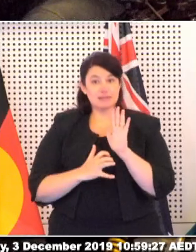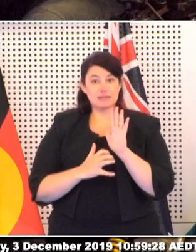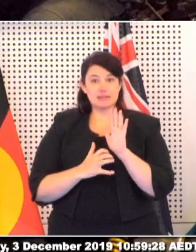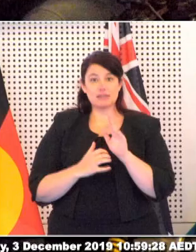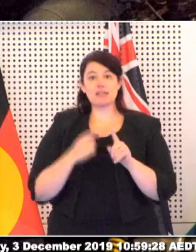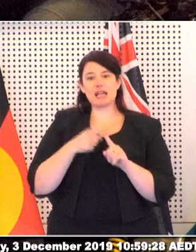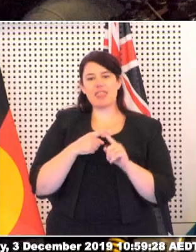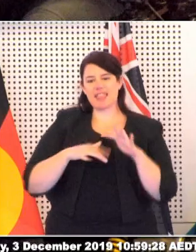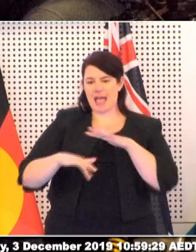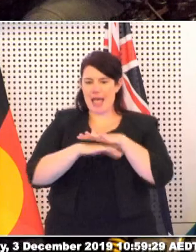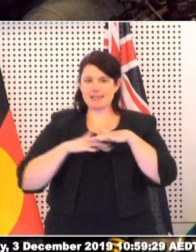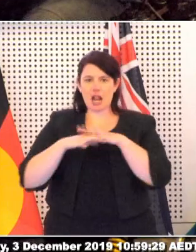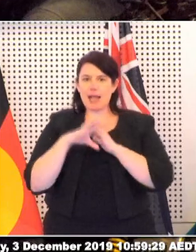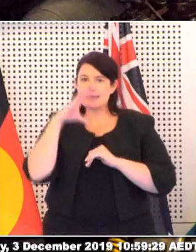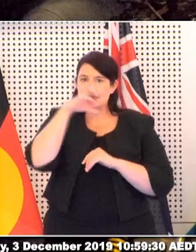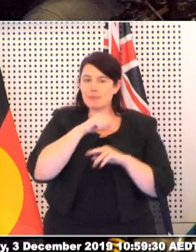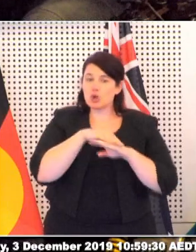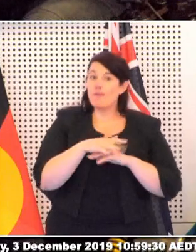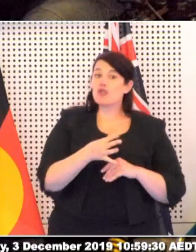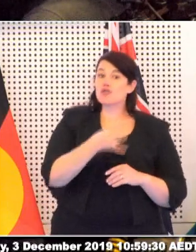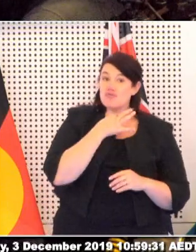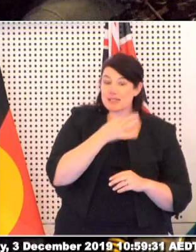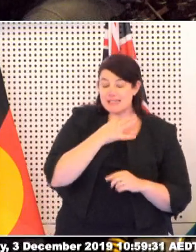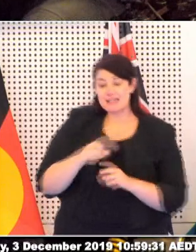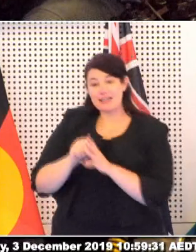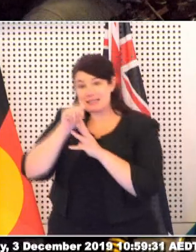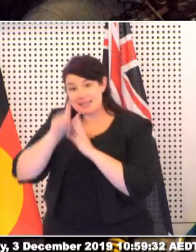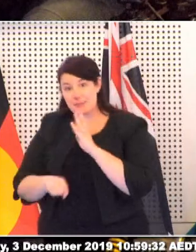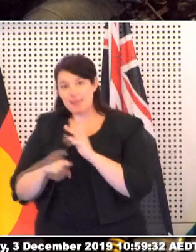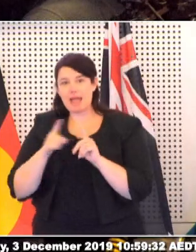assumptions about risk, disability and normality.